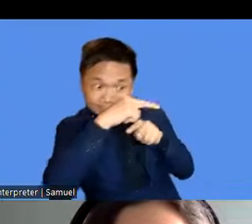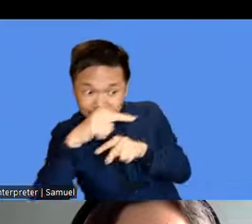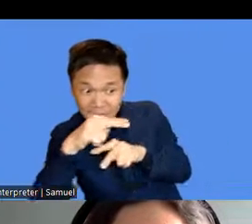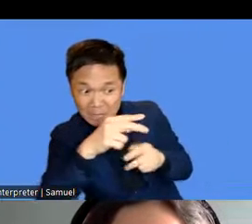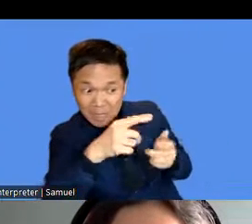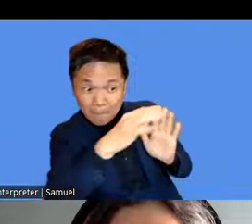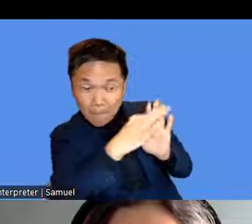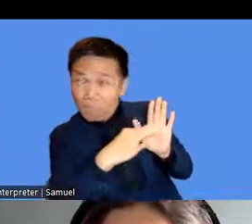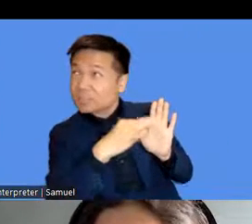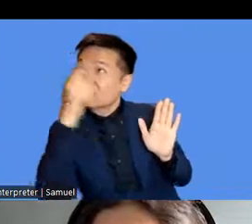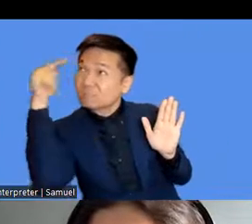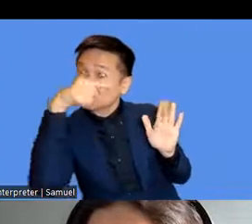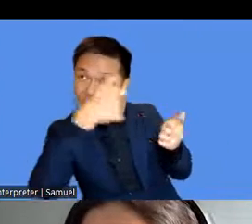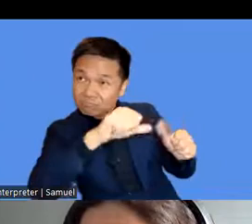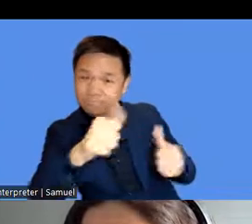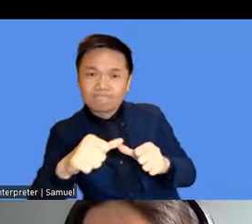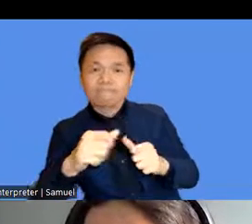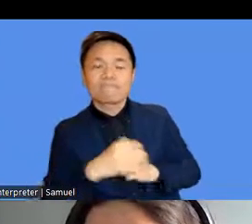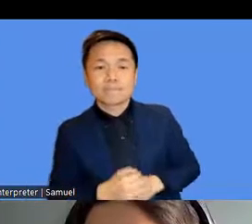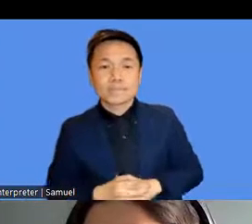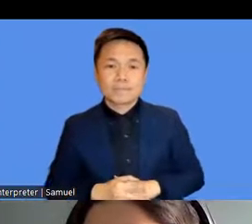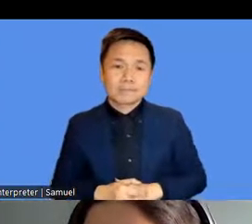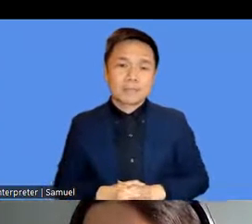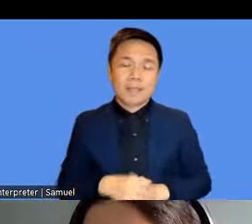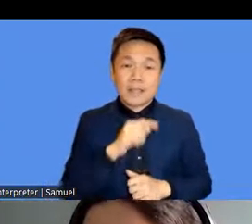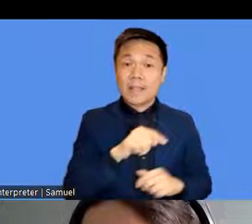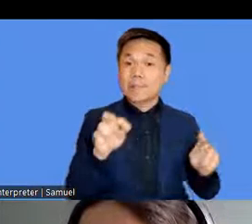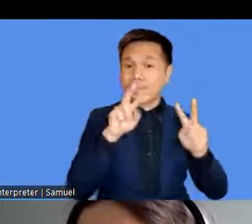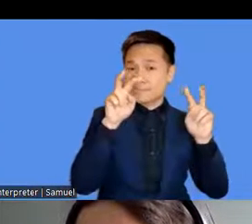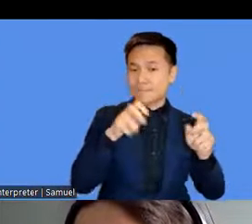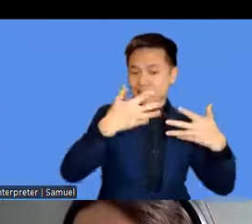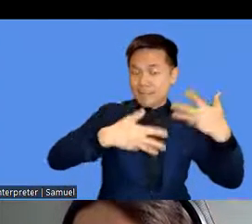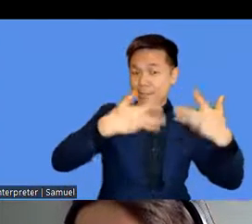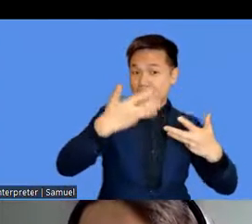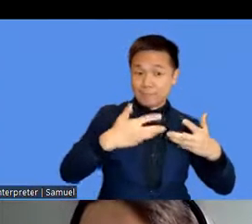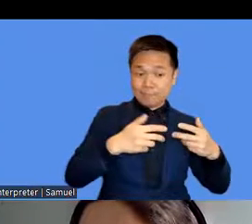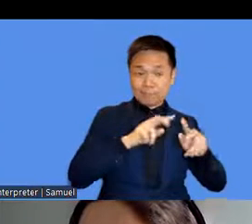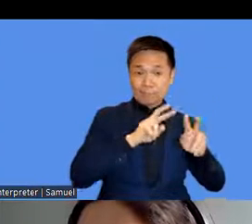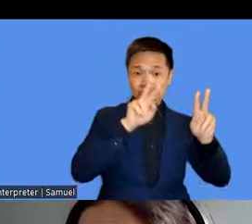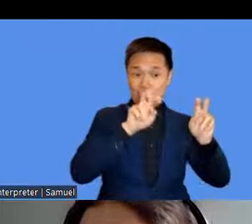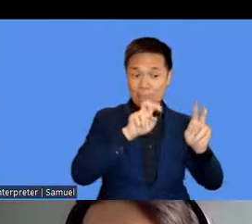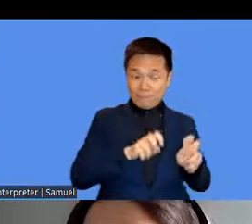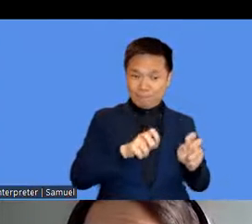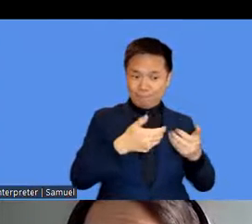Data disaggregation, it's very important across all governmental areas, not just the census,